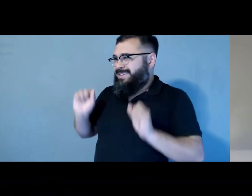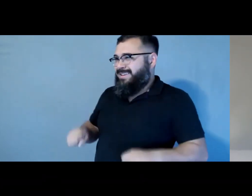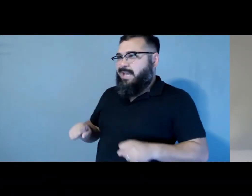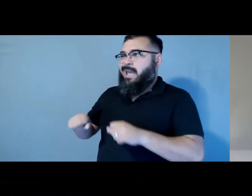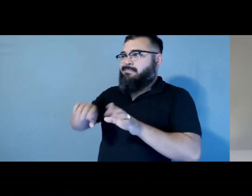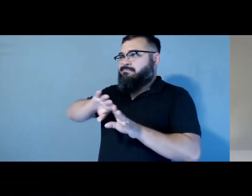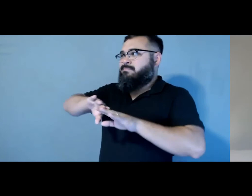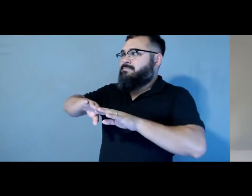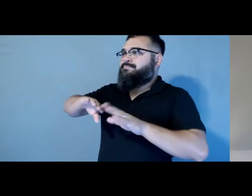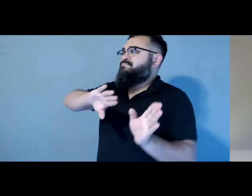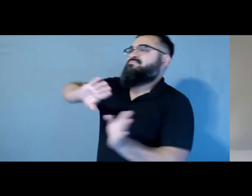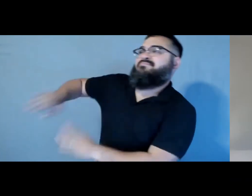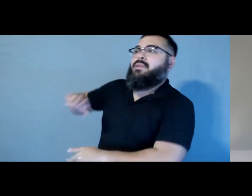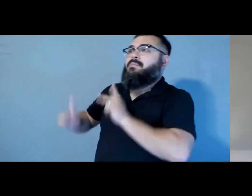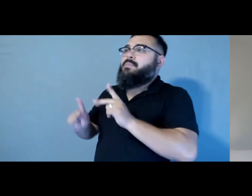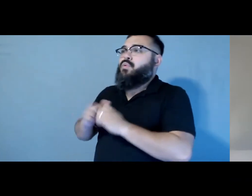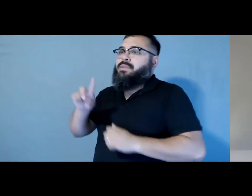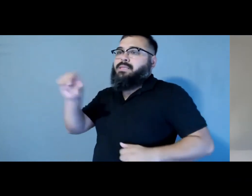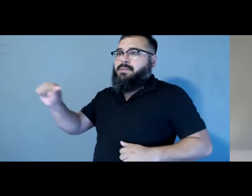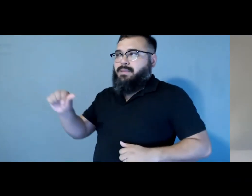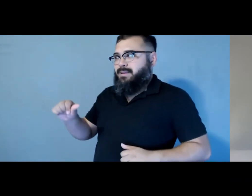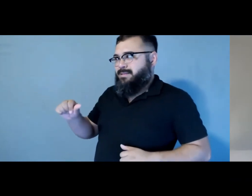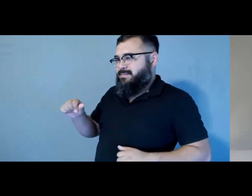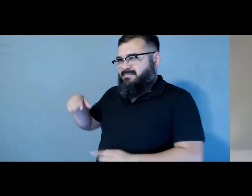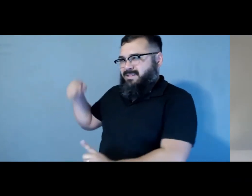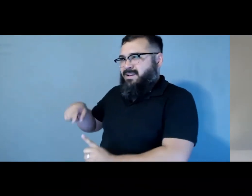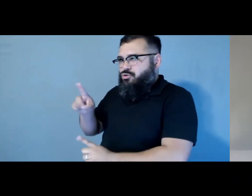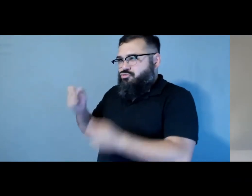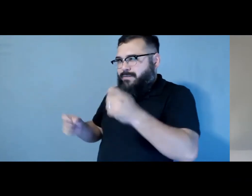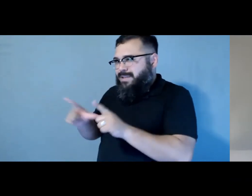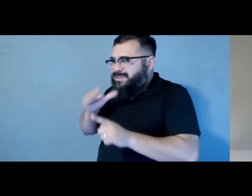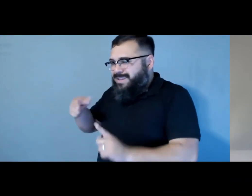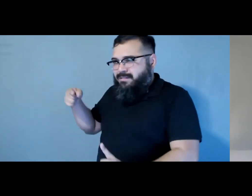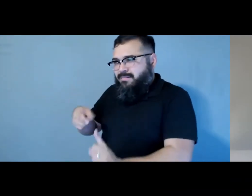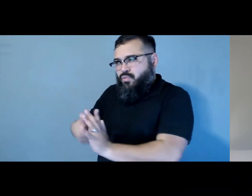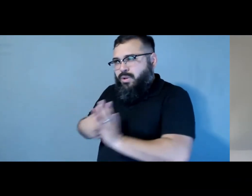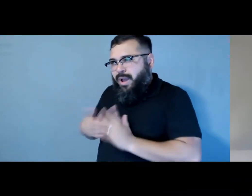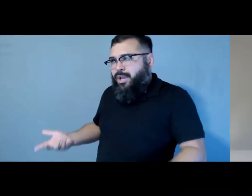that is completely needless, and again, like I said, I get very frustrated, I don't, I don't like when I see that sort of thing.